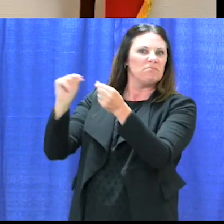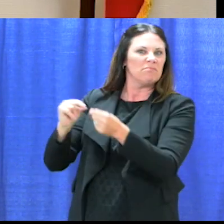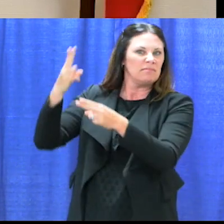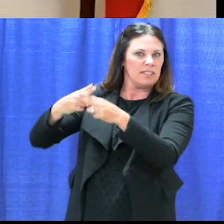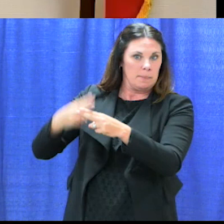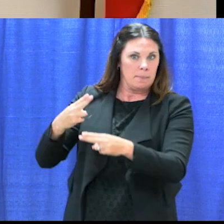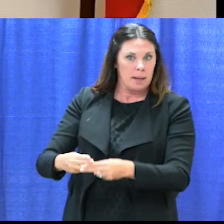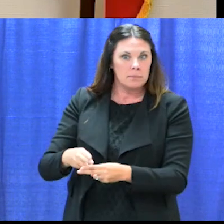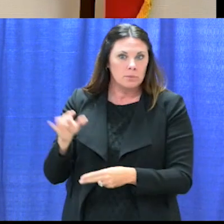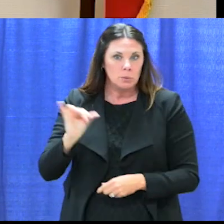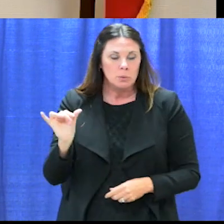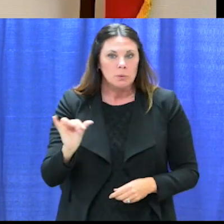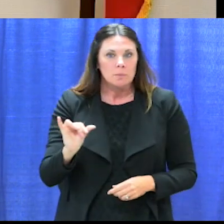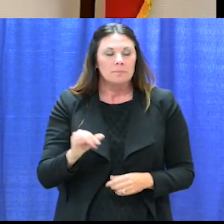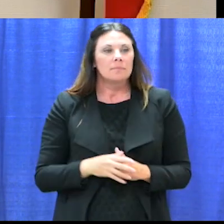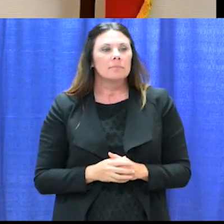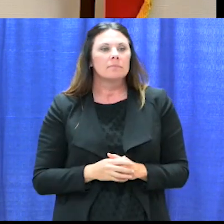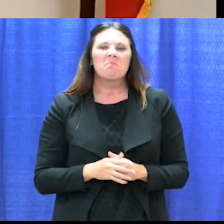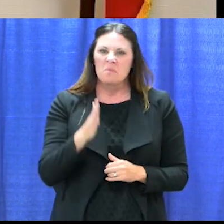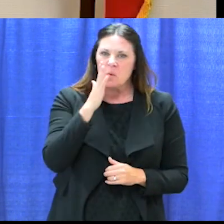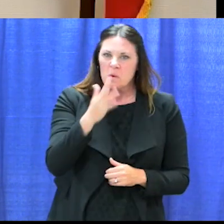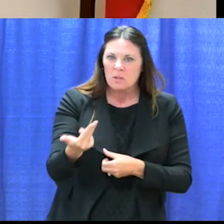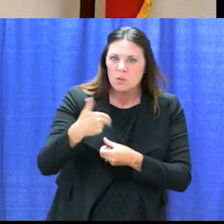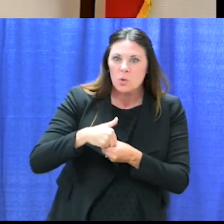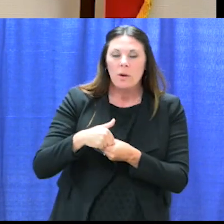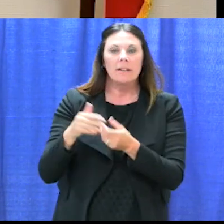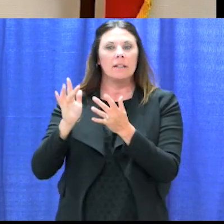And then we'll hear from others from Internet service providers who also have made commitments